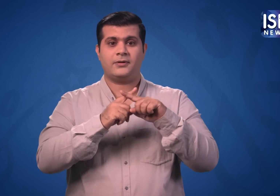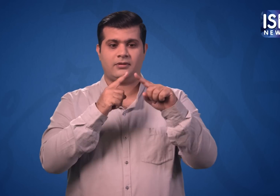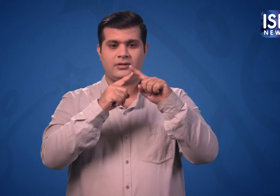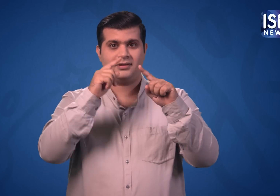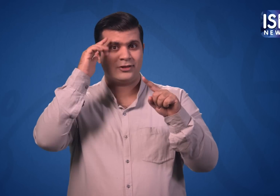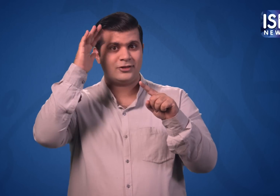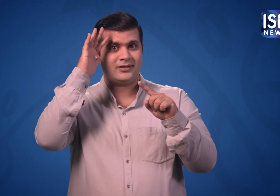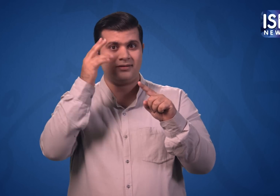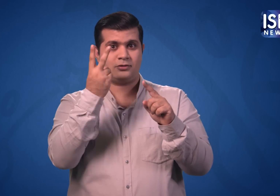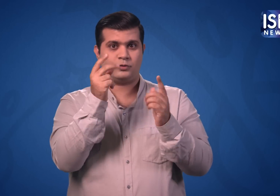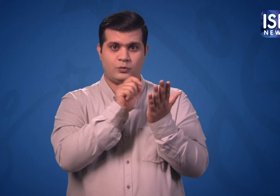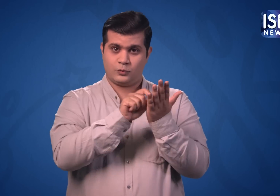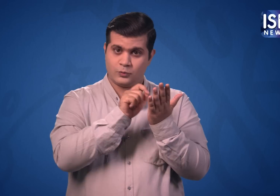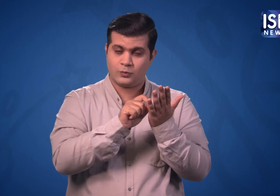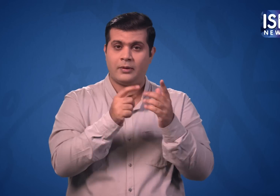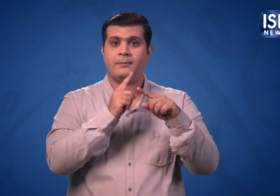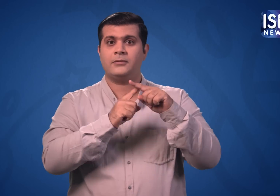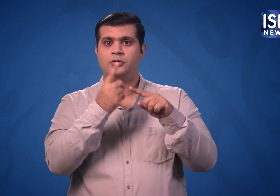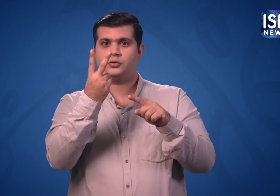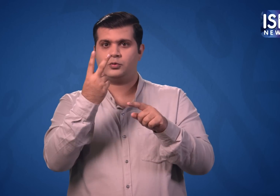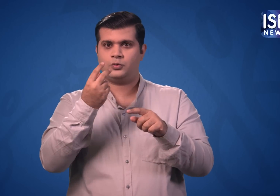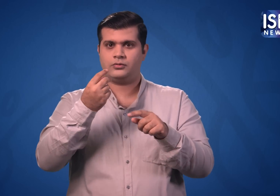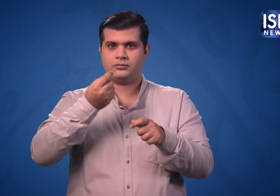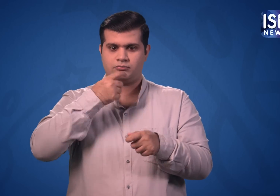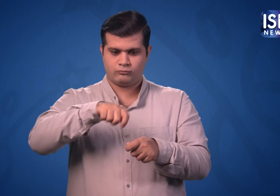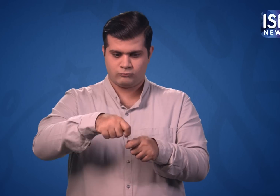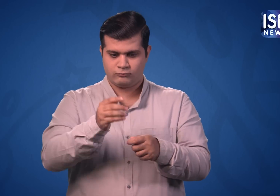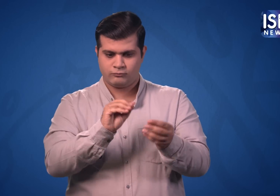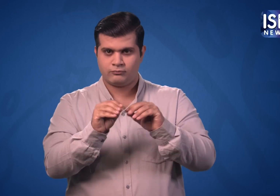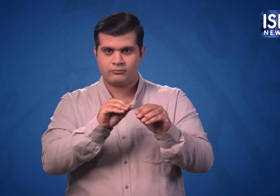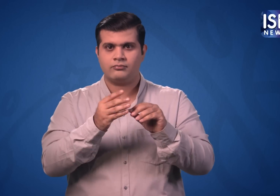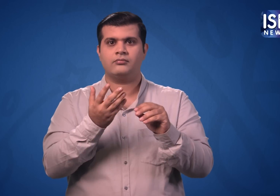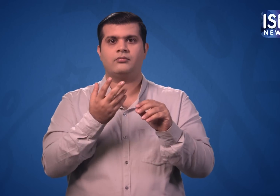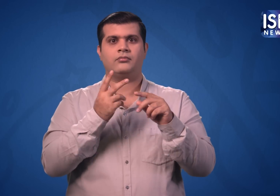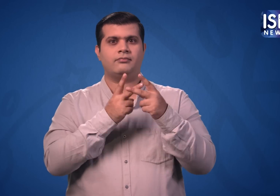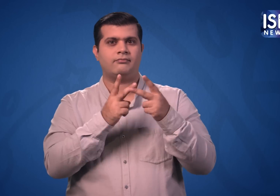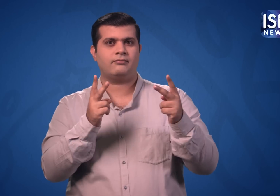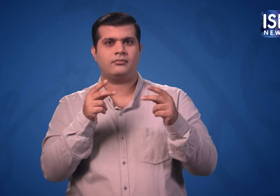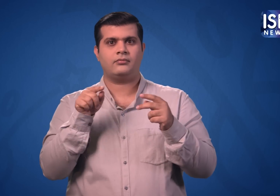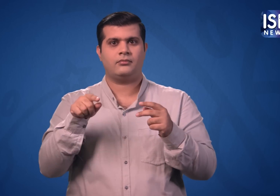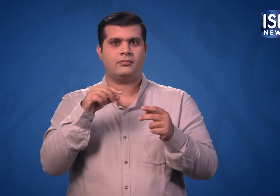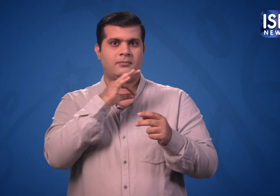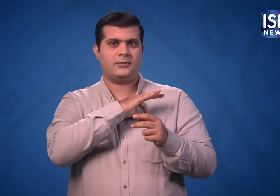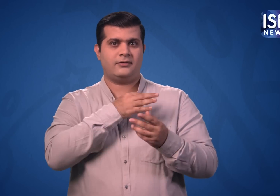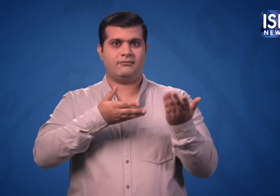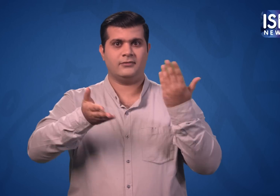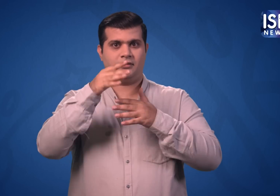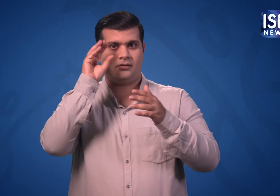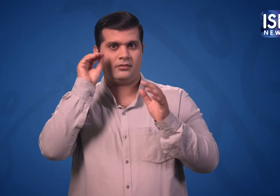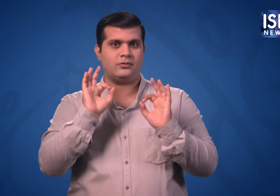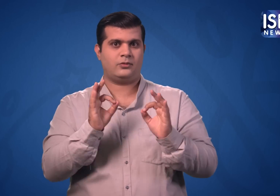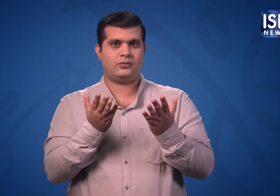There will be 2 theory papers & 2 practical papers.